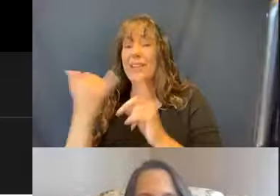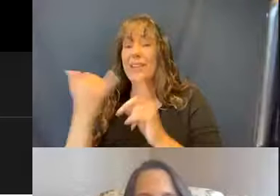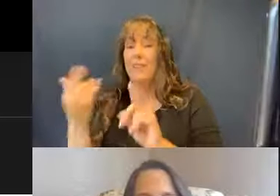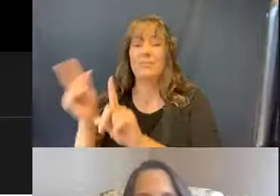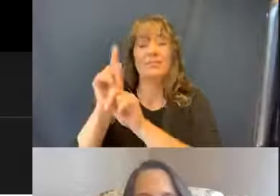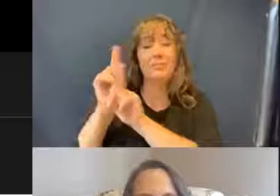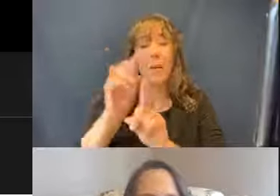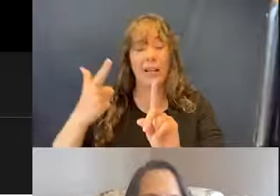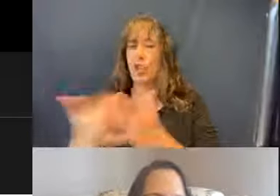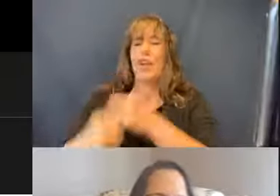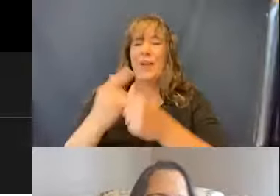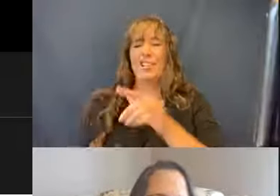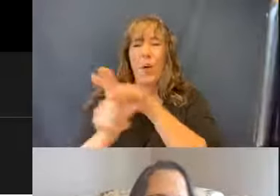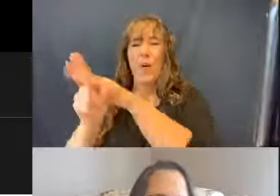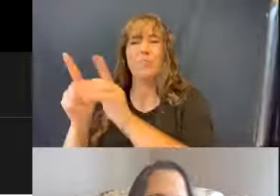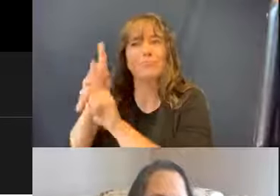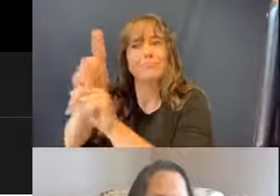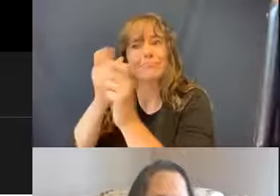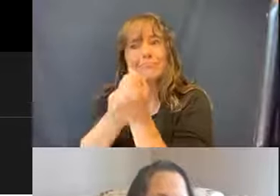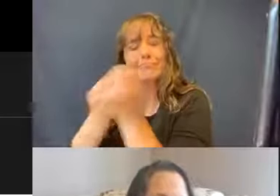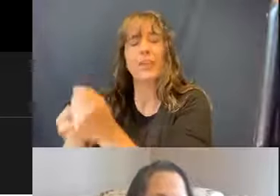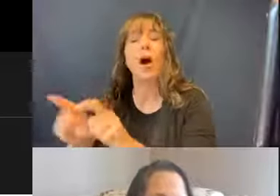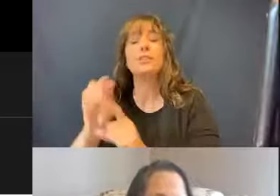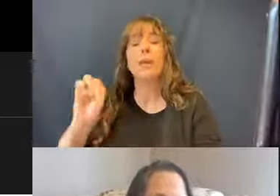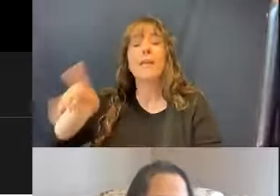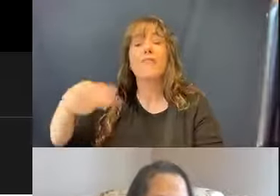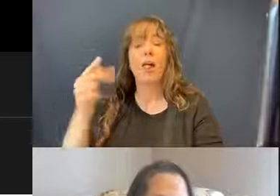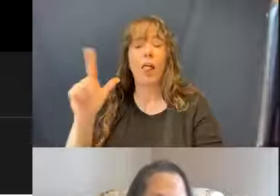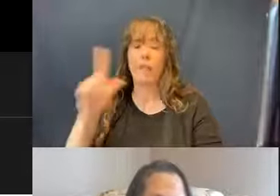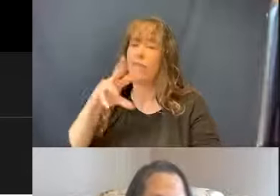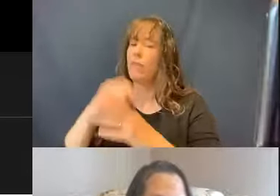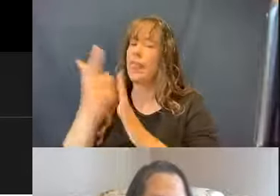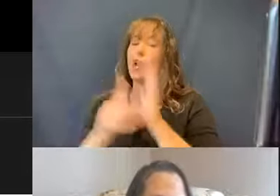AMPHL has also been involved in legal cases that have set precedents and opened doors.